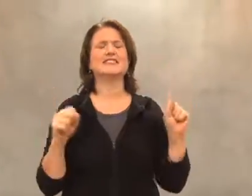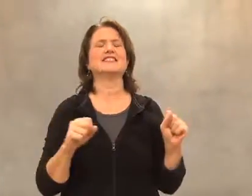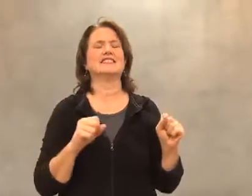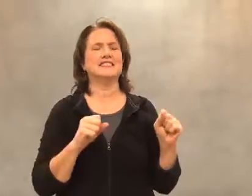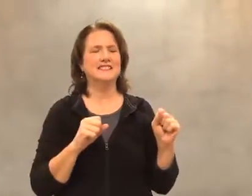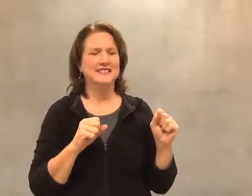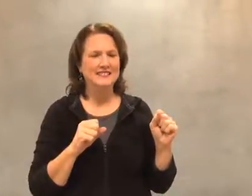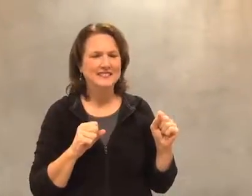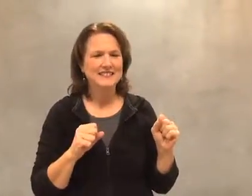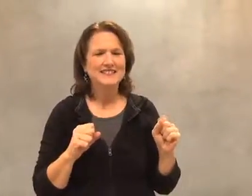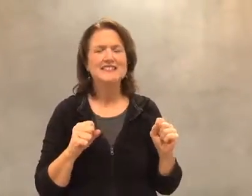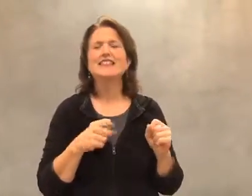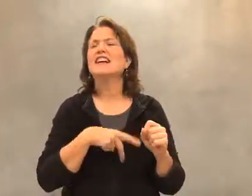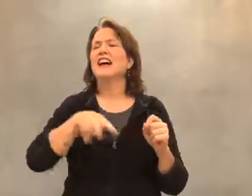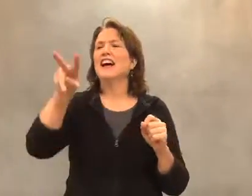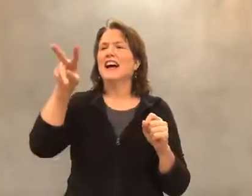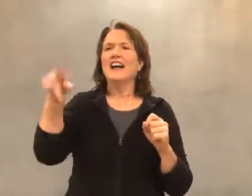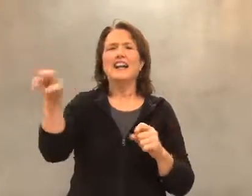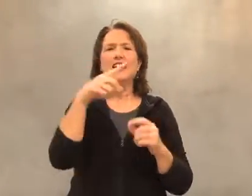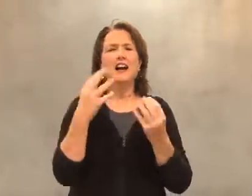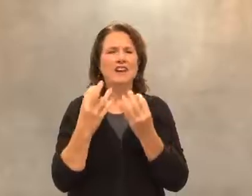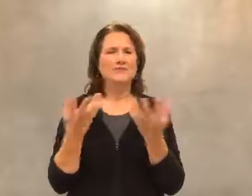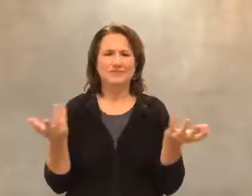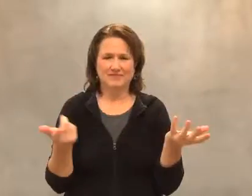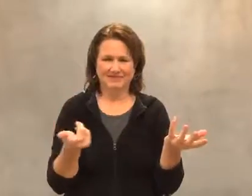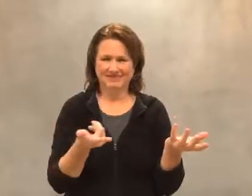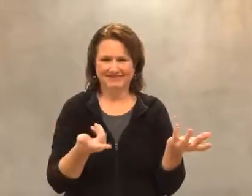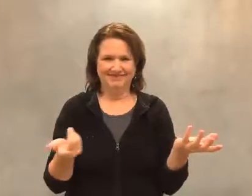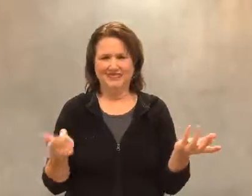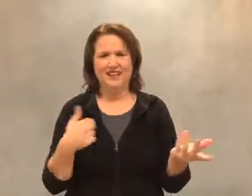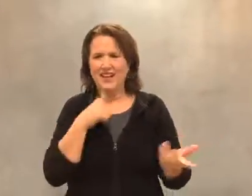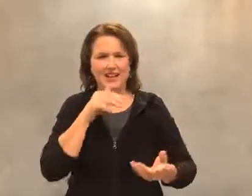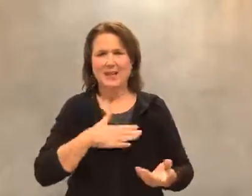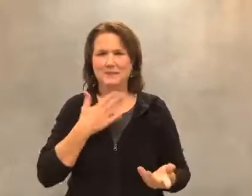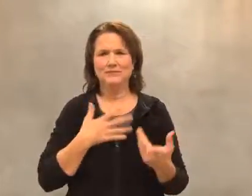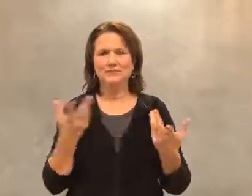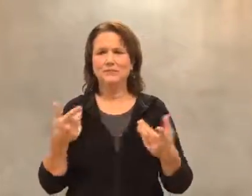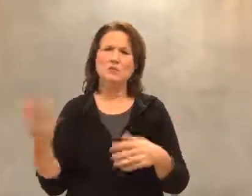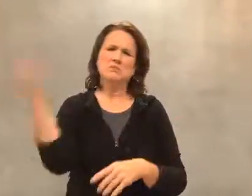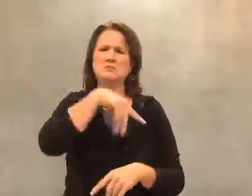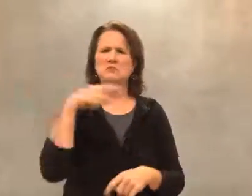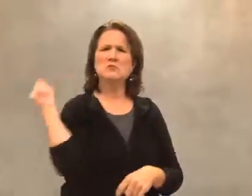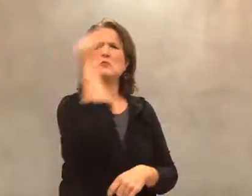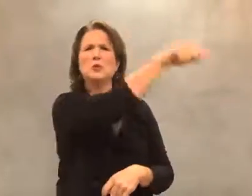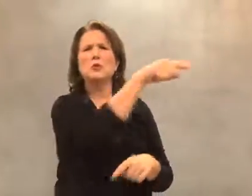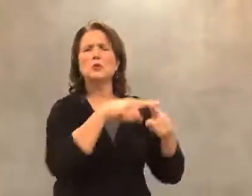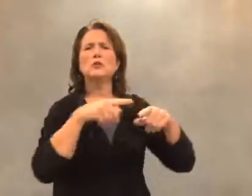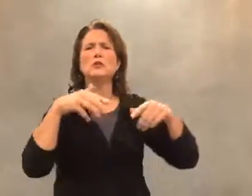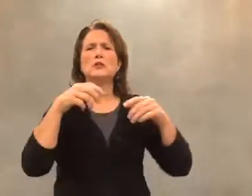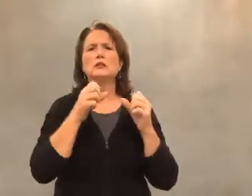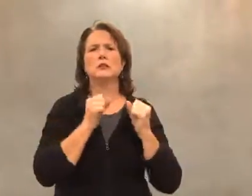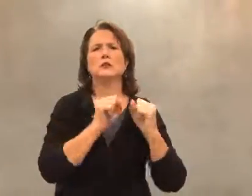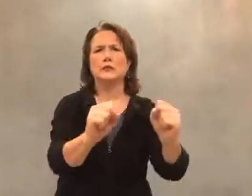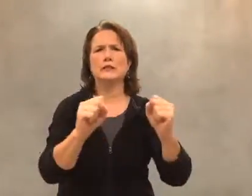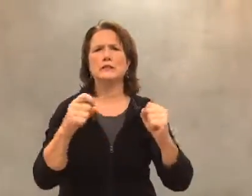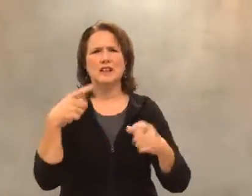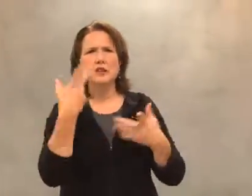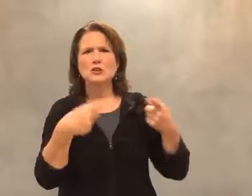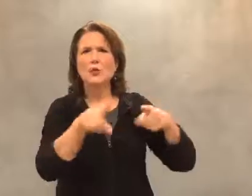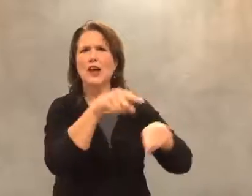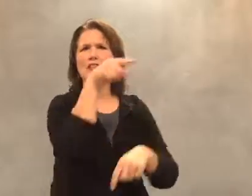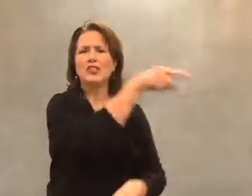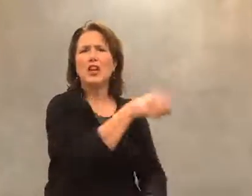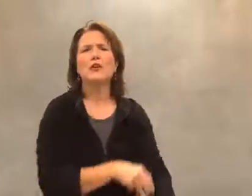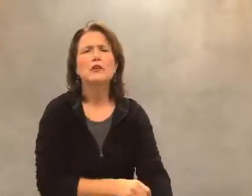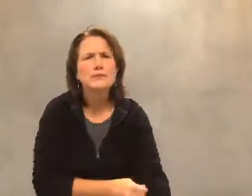We looked around, we were not happy with this.